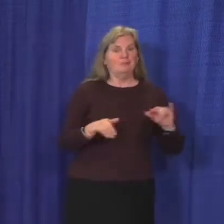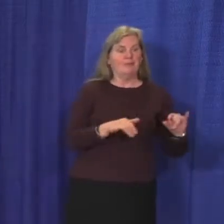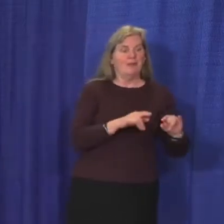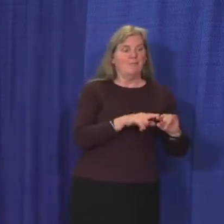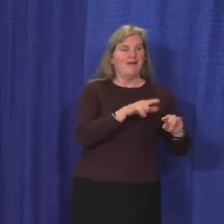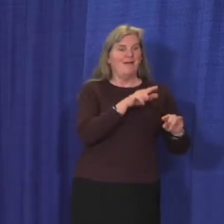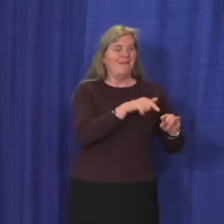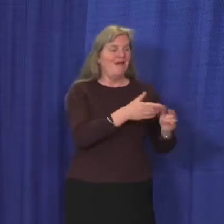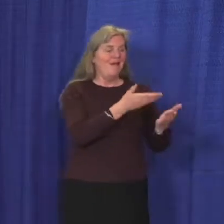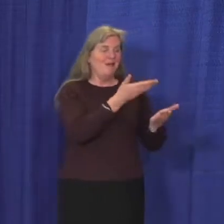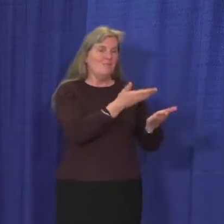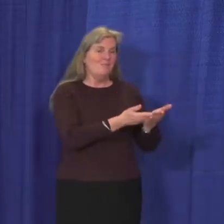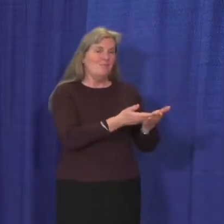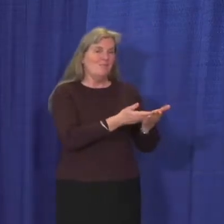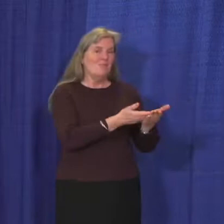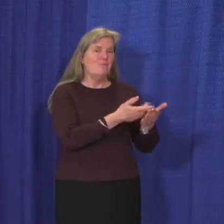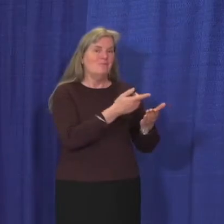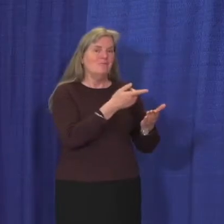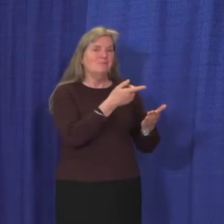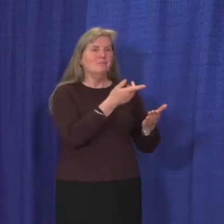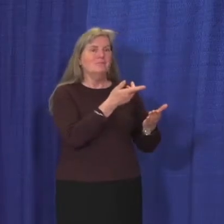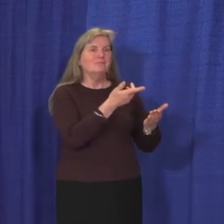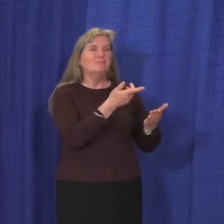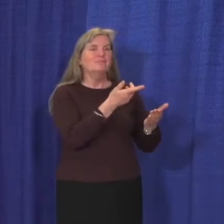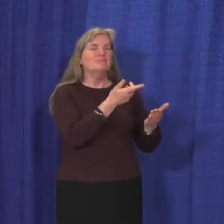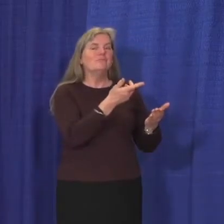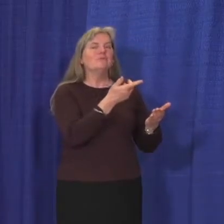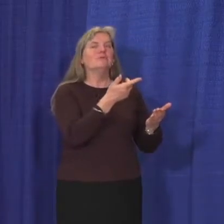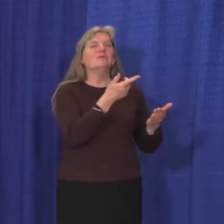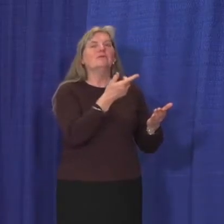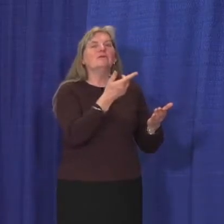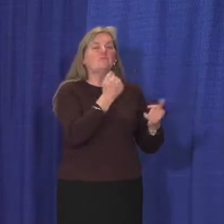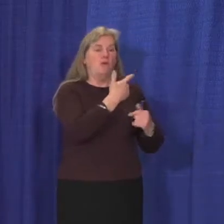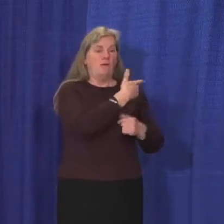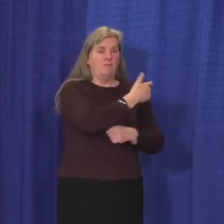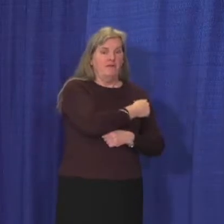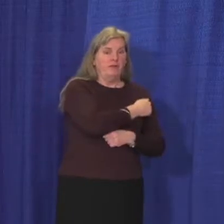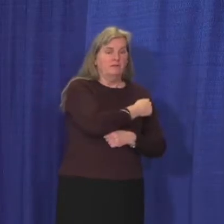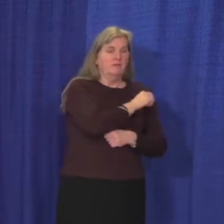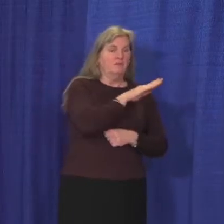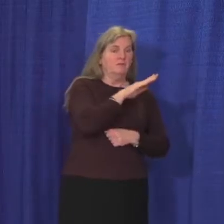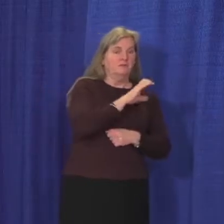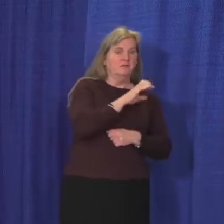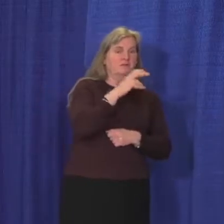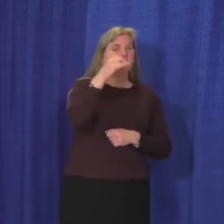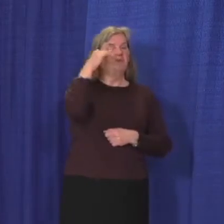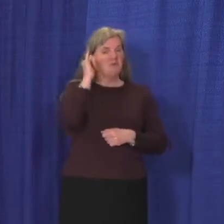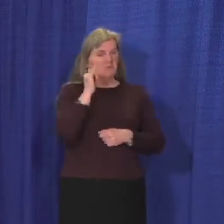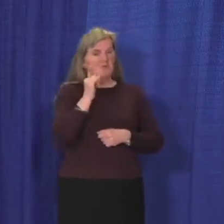Count but that verification, BC and Yukon for now and we will